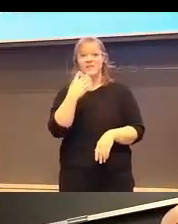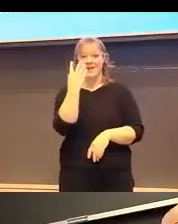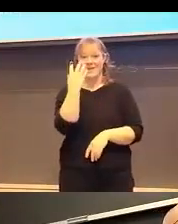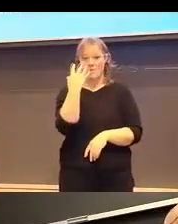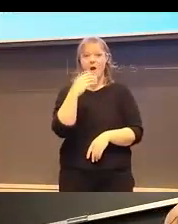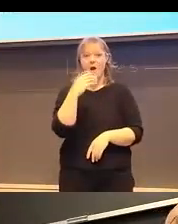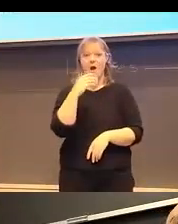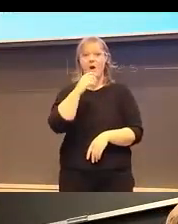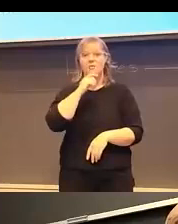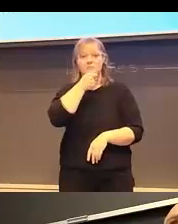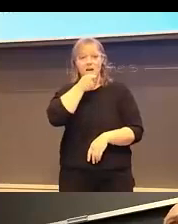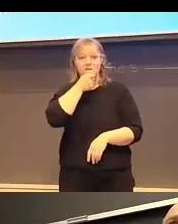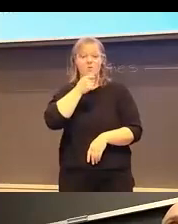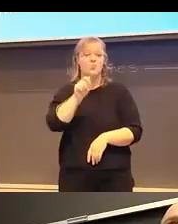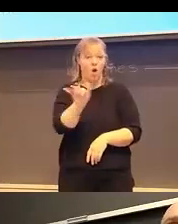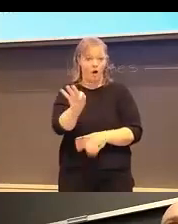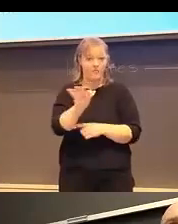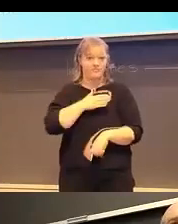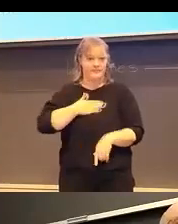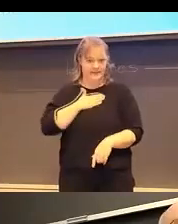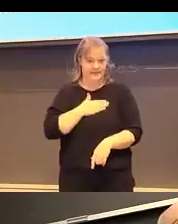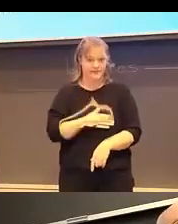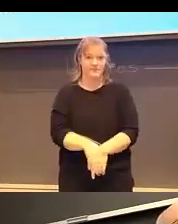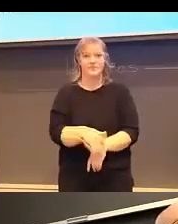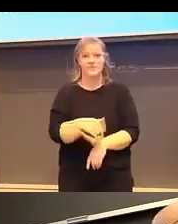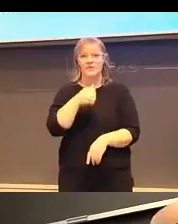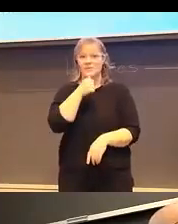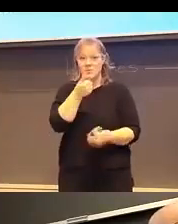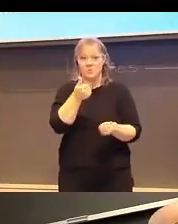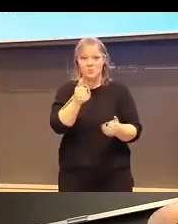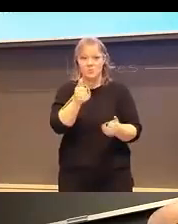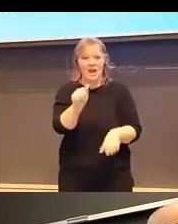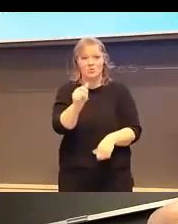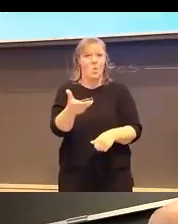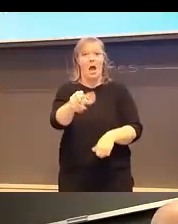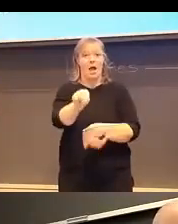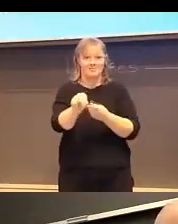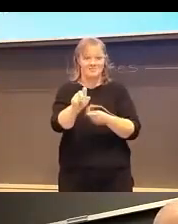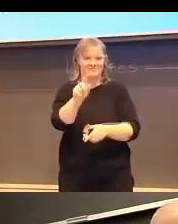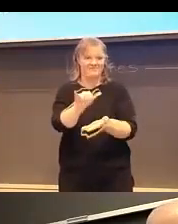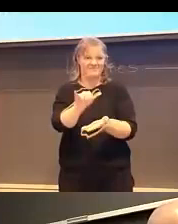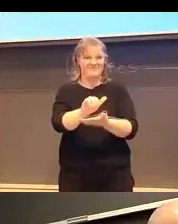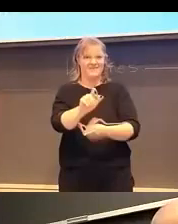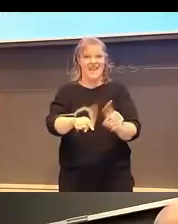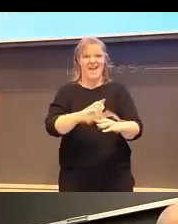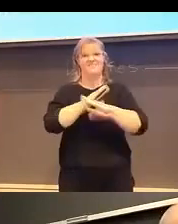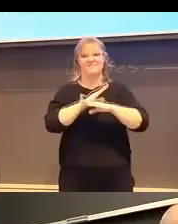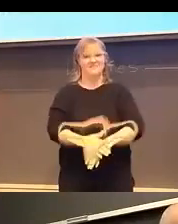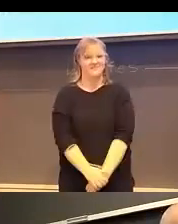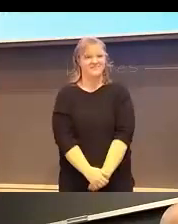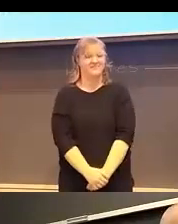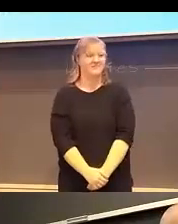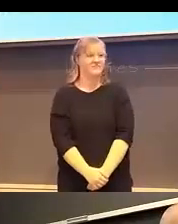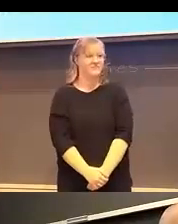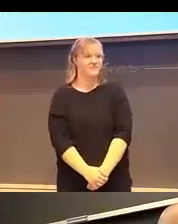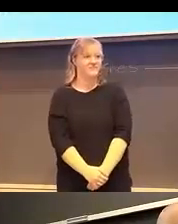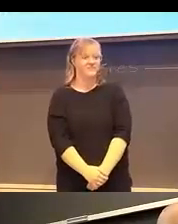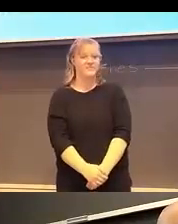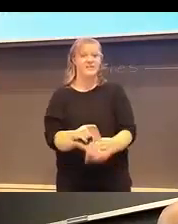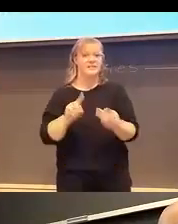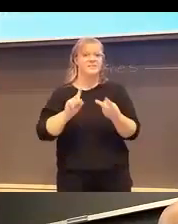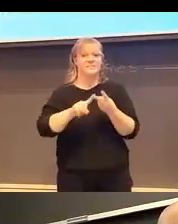are off so don't try to turn them on you won't be successful second um please don't if you're